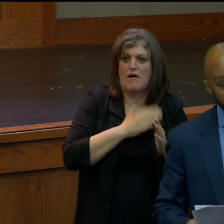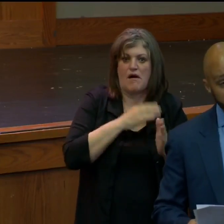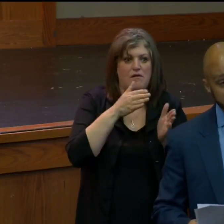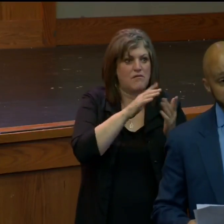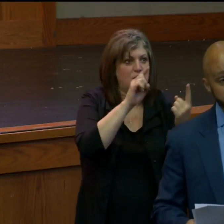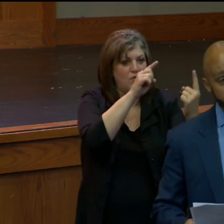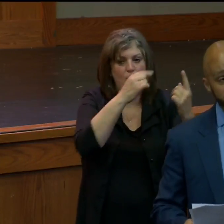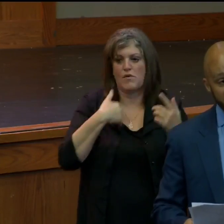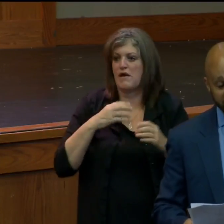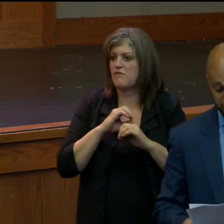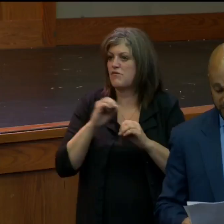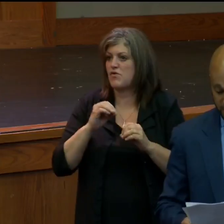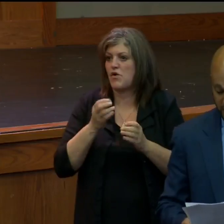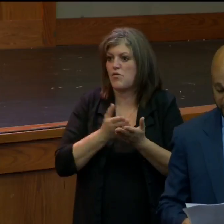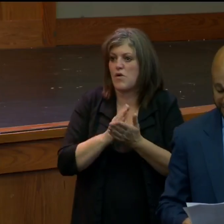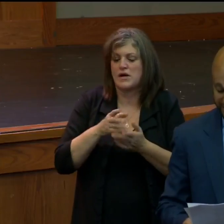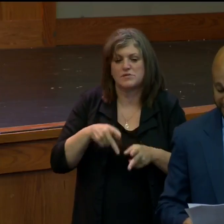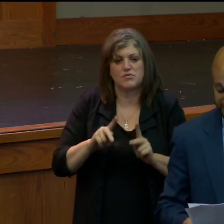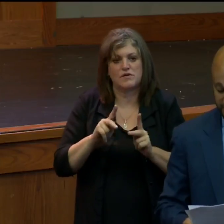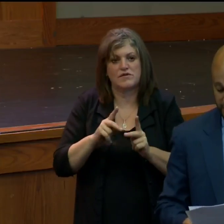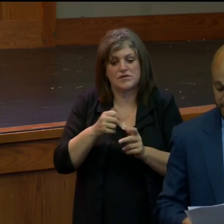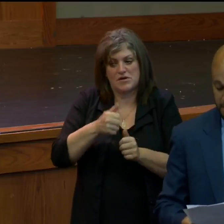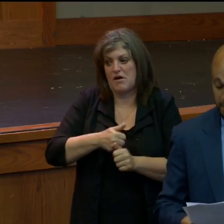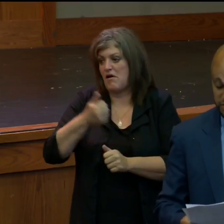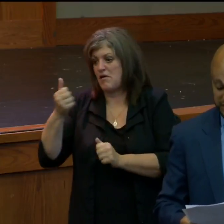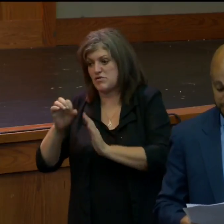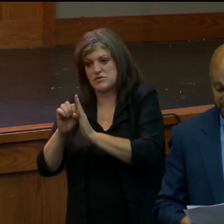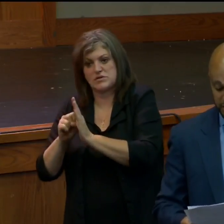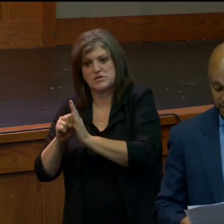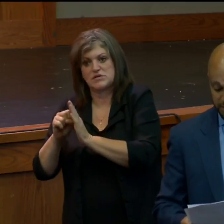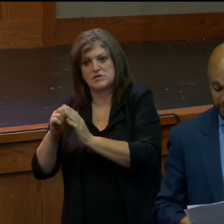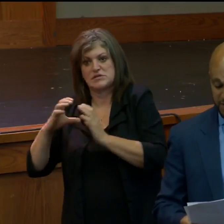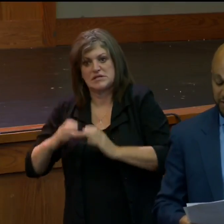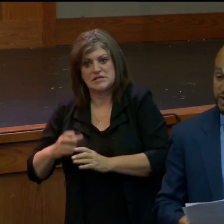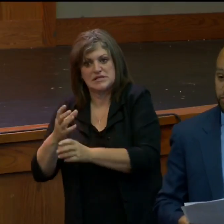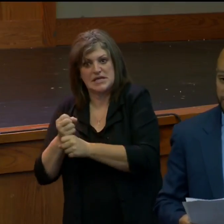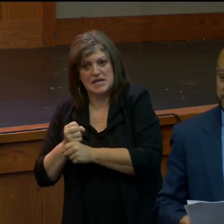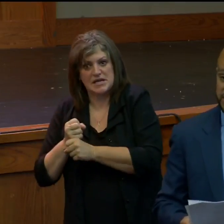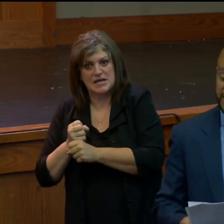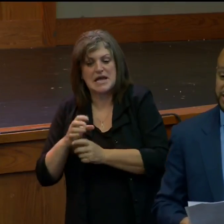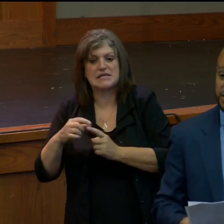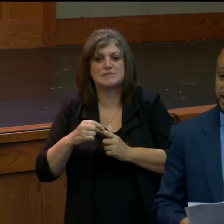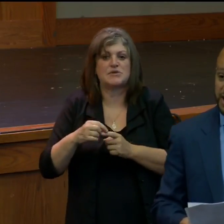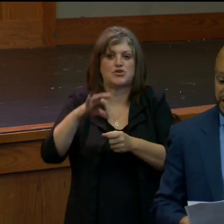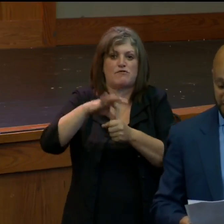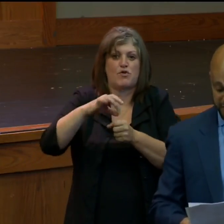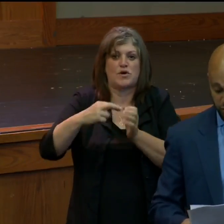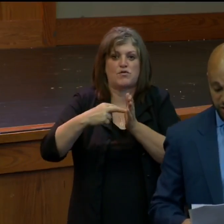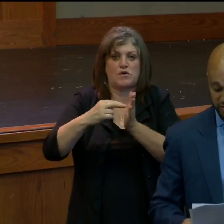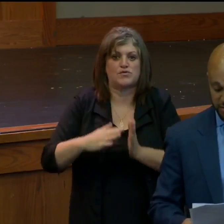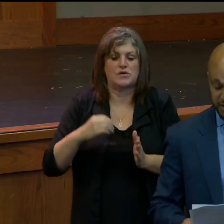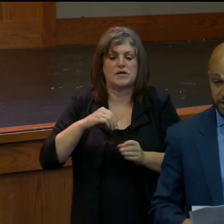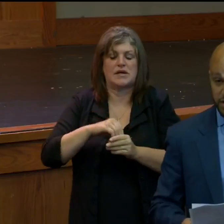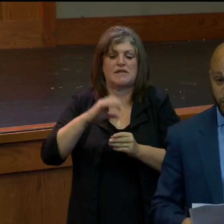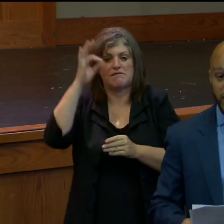PRIVILEGES DUE TO EVERY AMERICAN CITIZEN, MOST ESPECIALLY VOTING REPRESENTATION IN OUR FEDERAL GOVERNMENT.